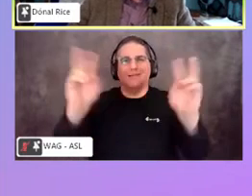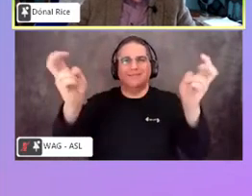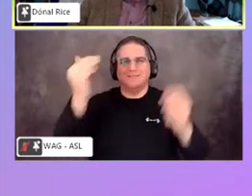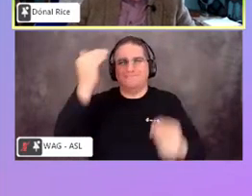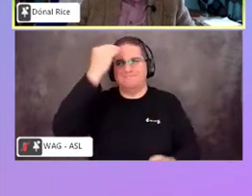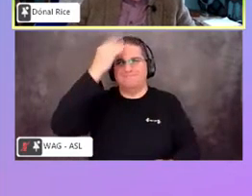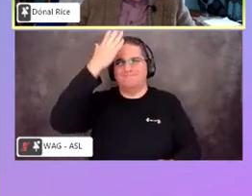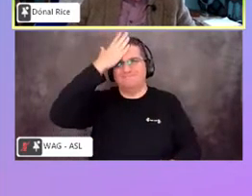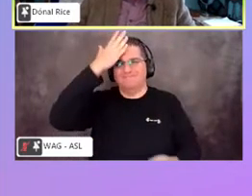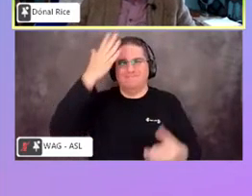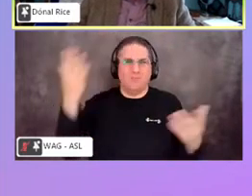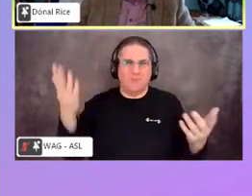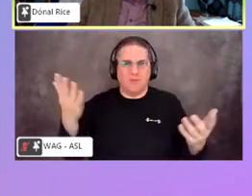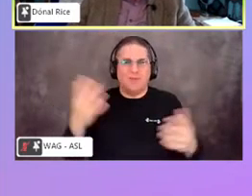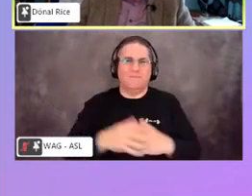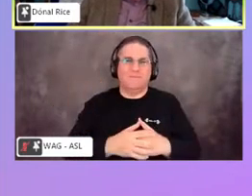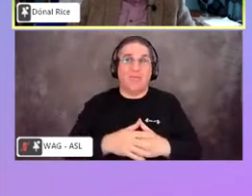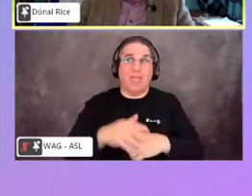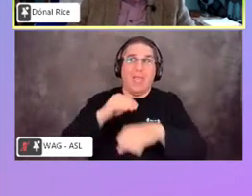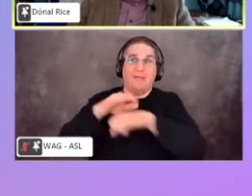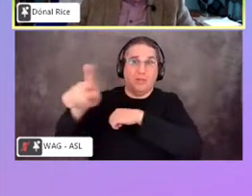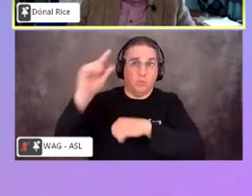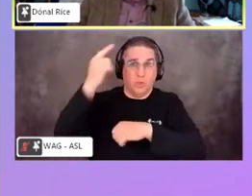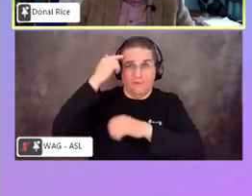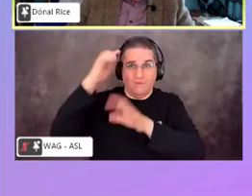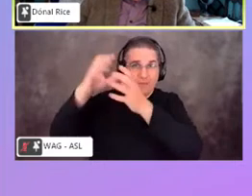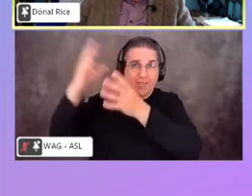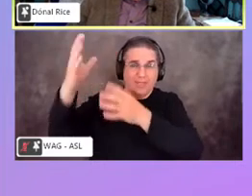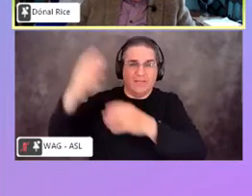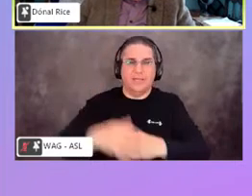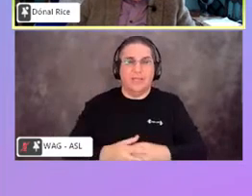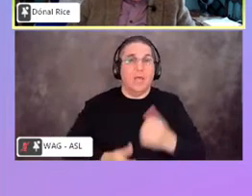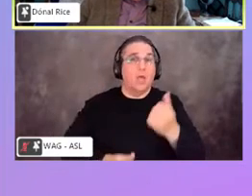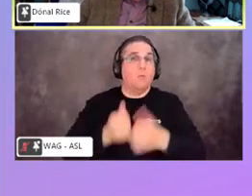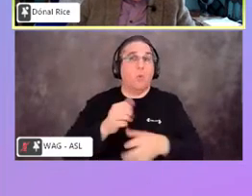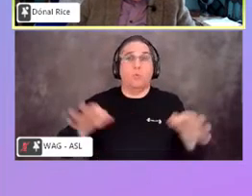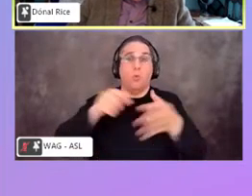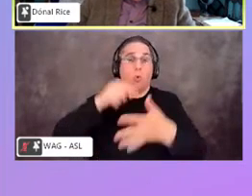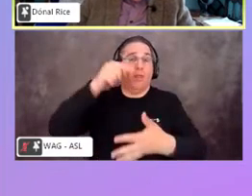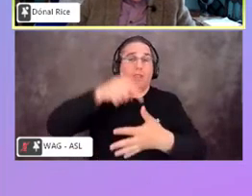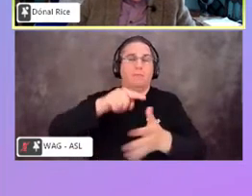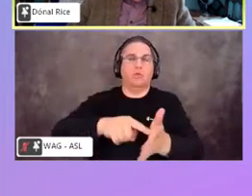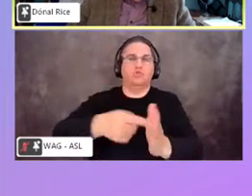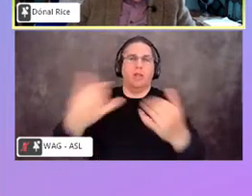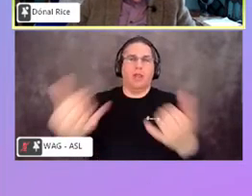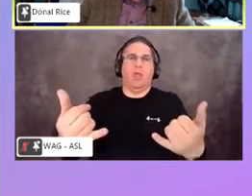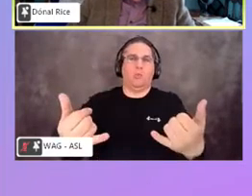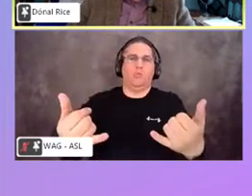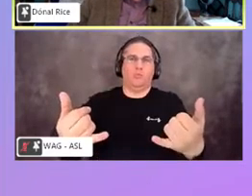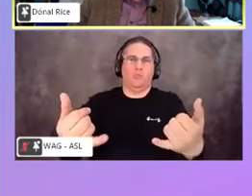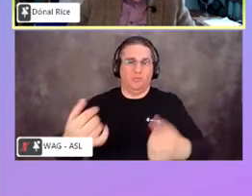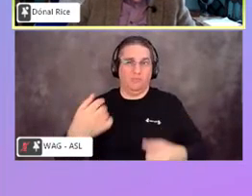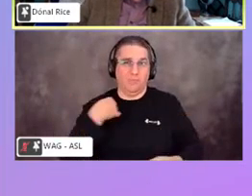reports. So we are nearly done here I suppose just what lessons have we learned, and what advice do we